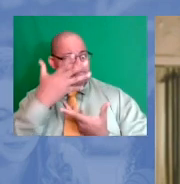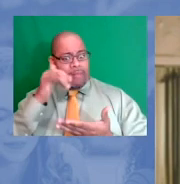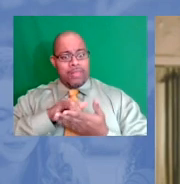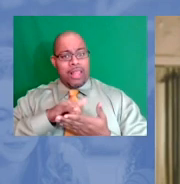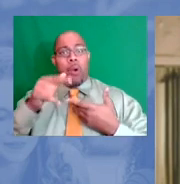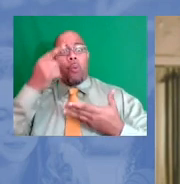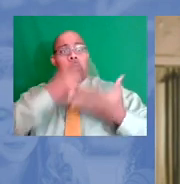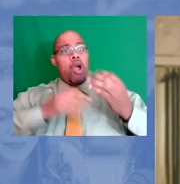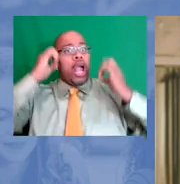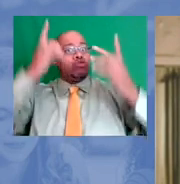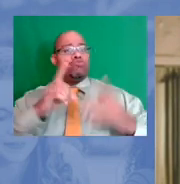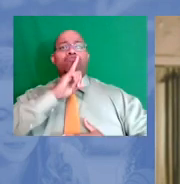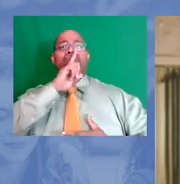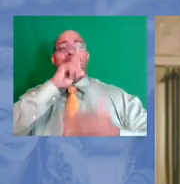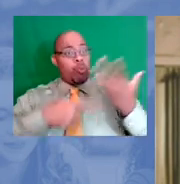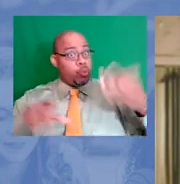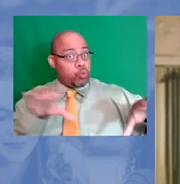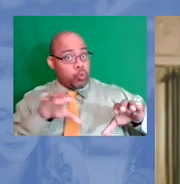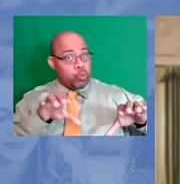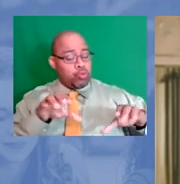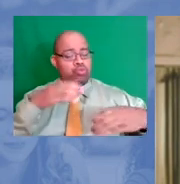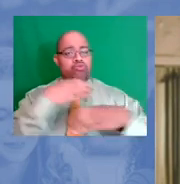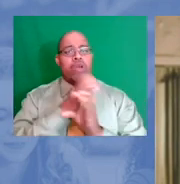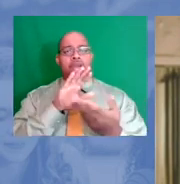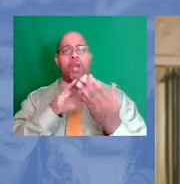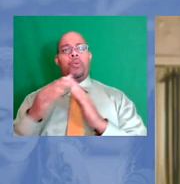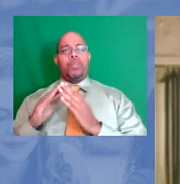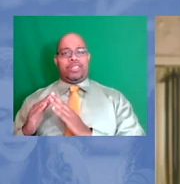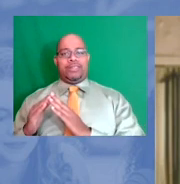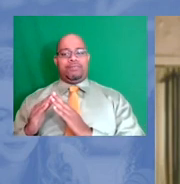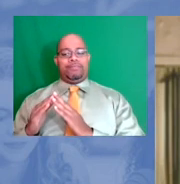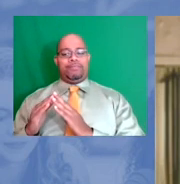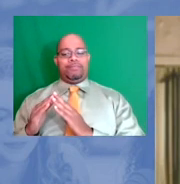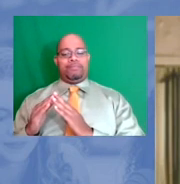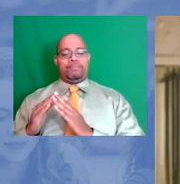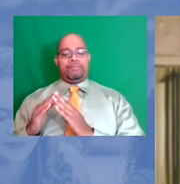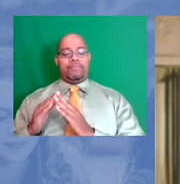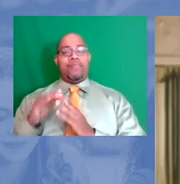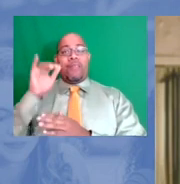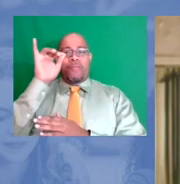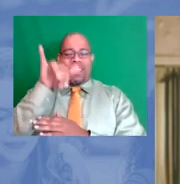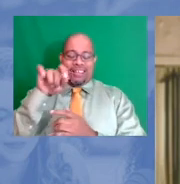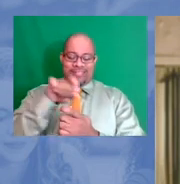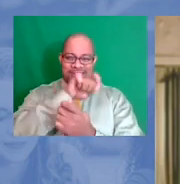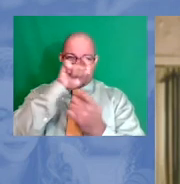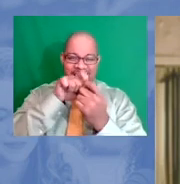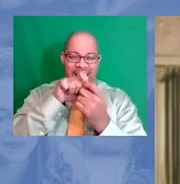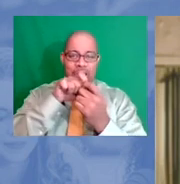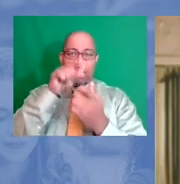DO IS CREATE COMMUNITY. AND THAT'S EXACTLY WHAT DREW ME TO TEACHING.